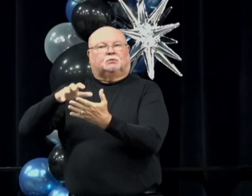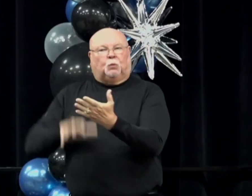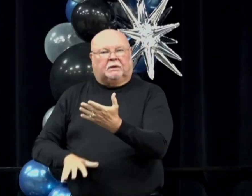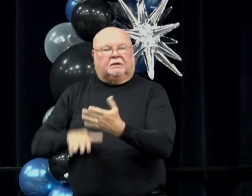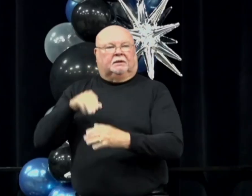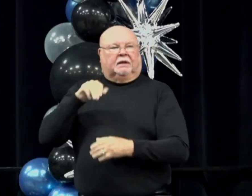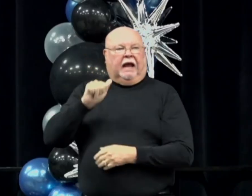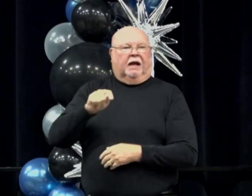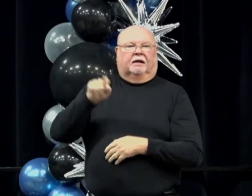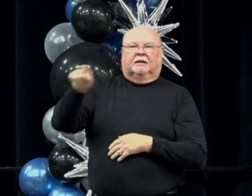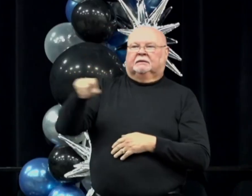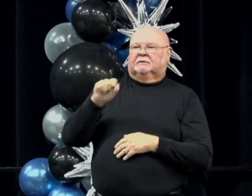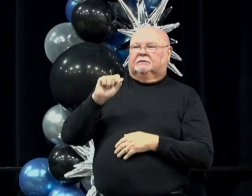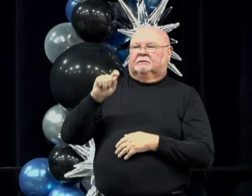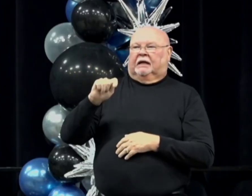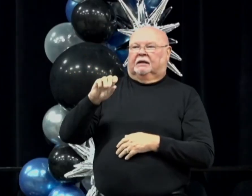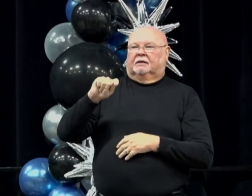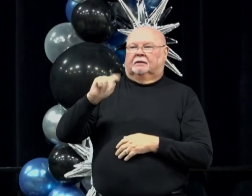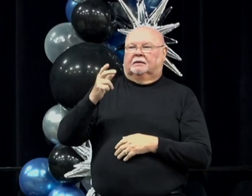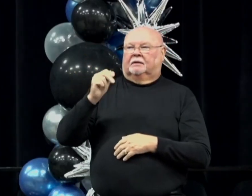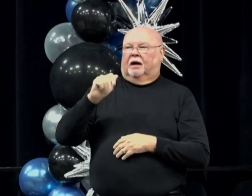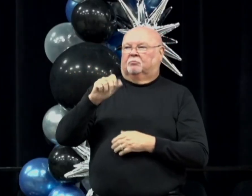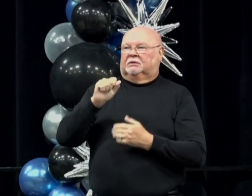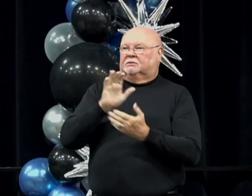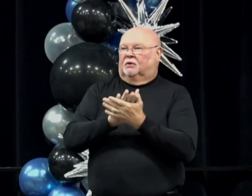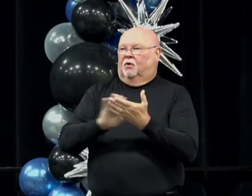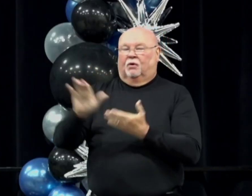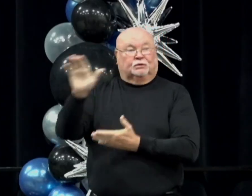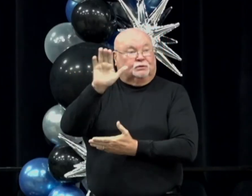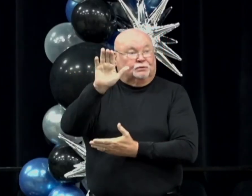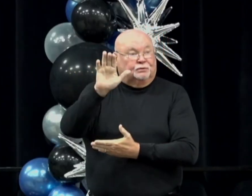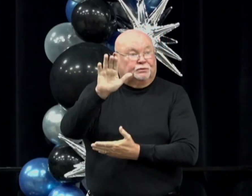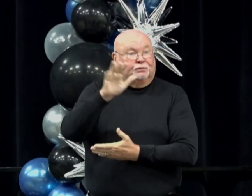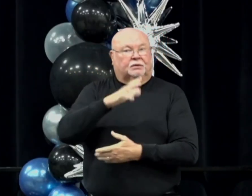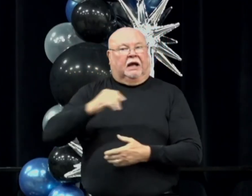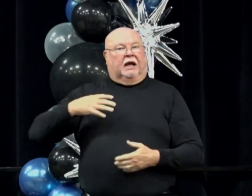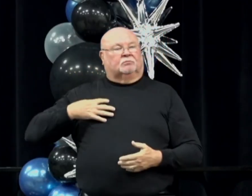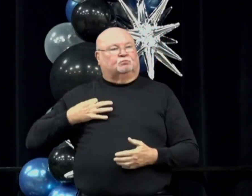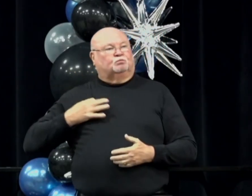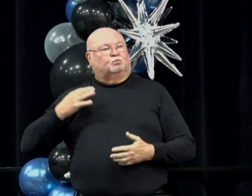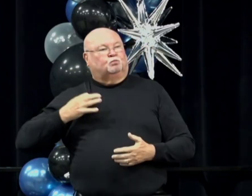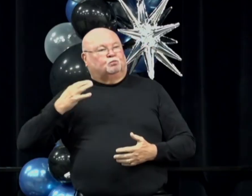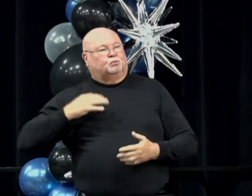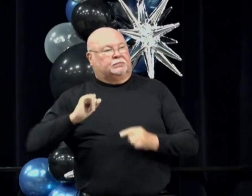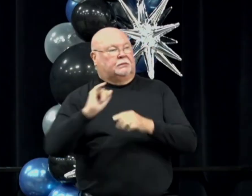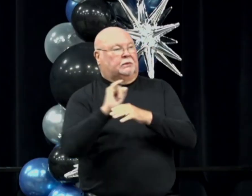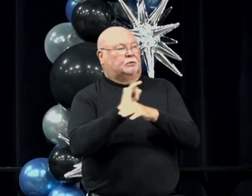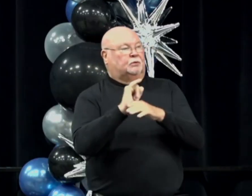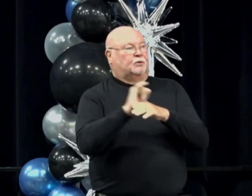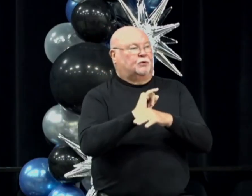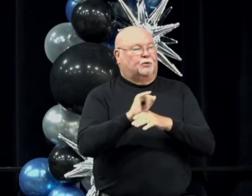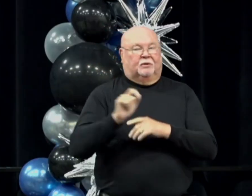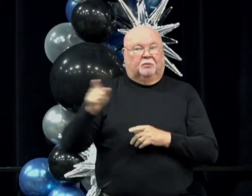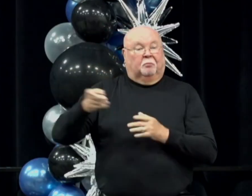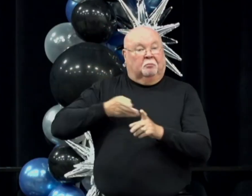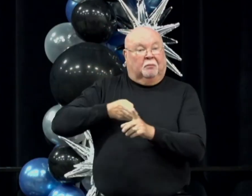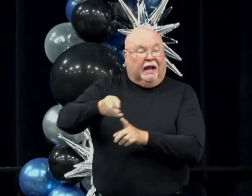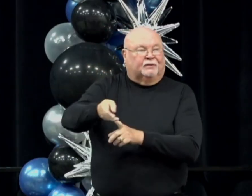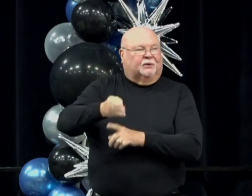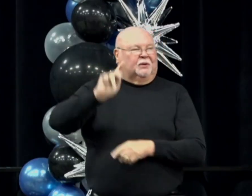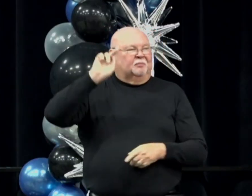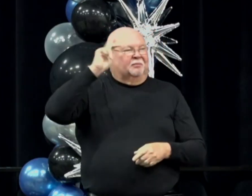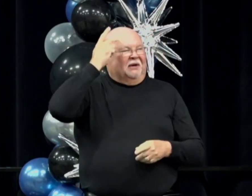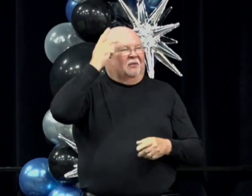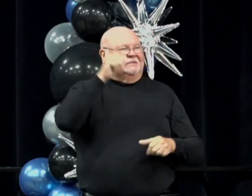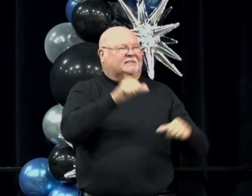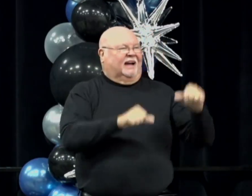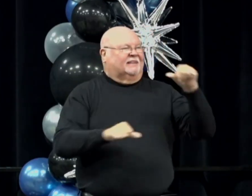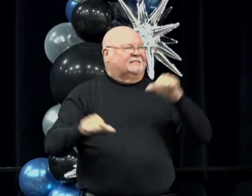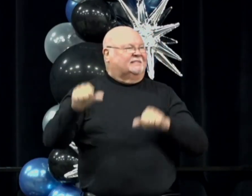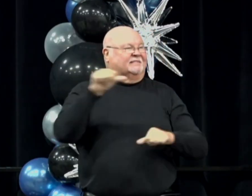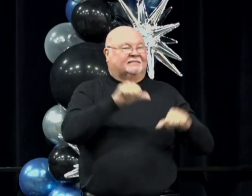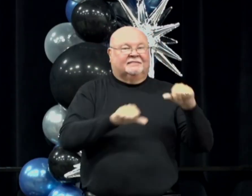at St. Thomas College and a volunteer intern, majoring in political science.